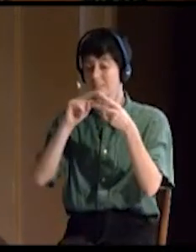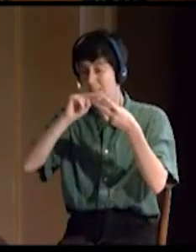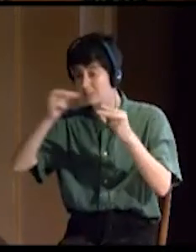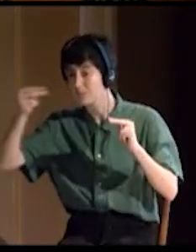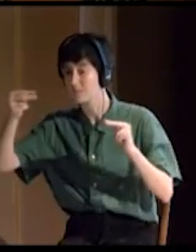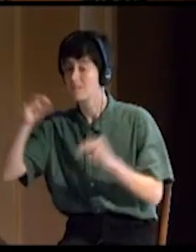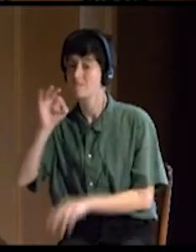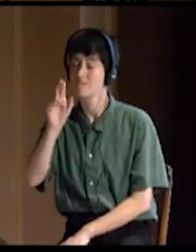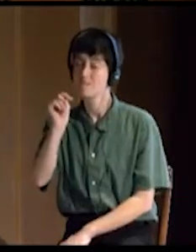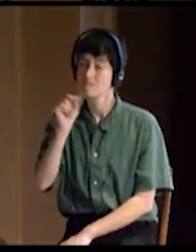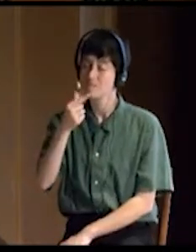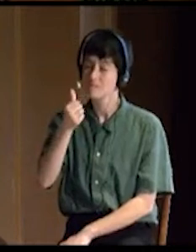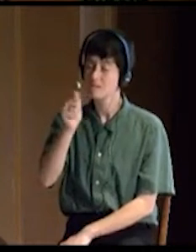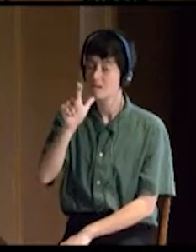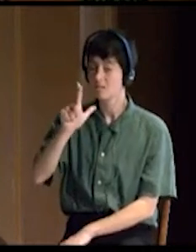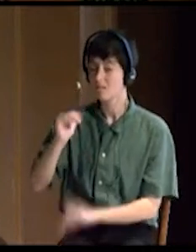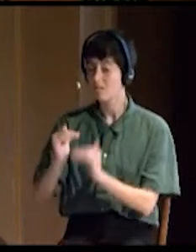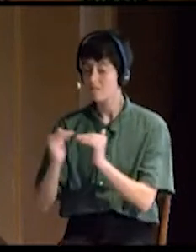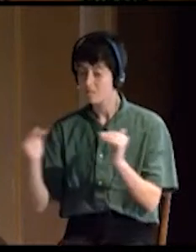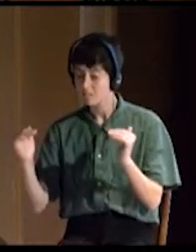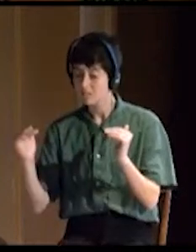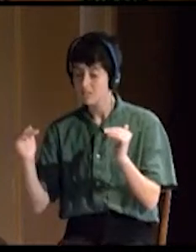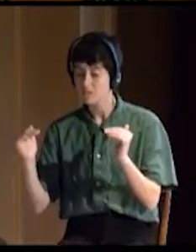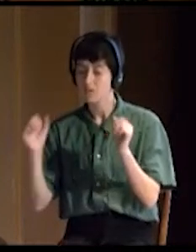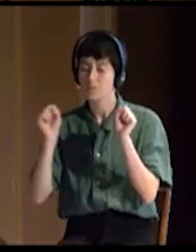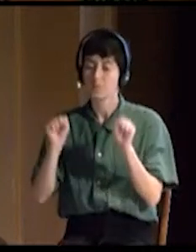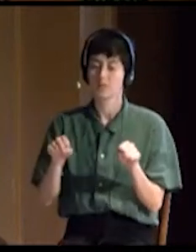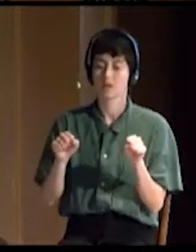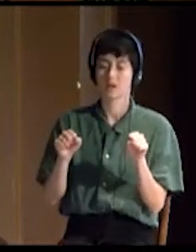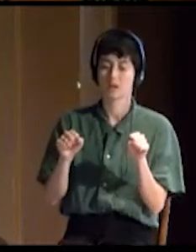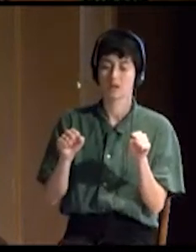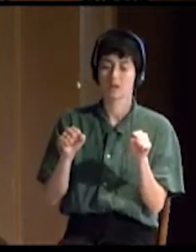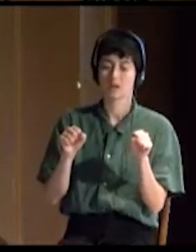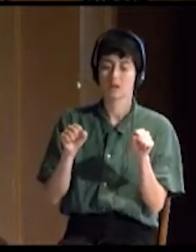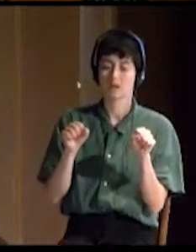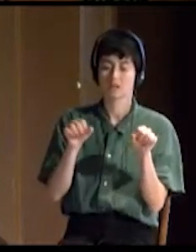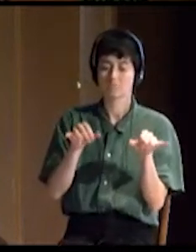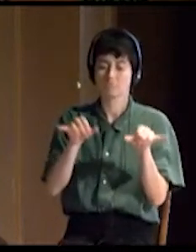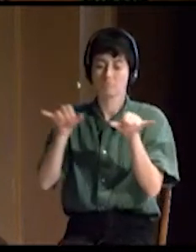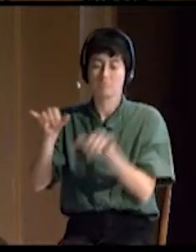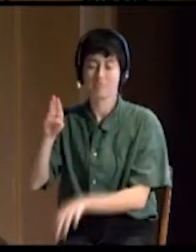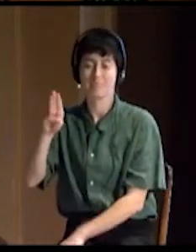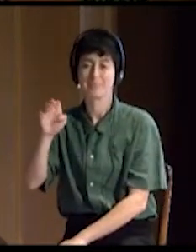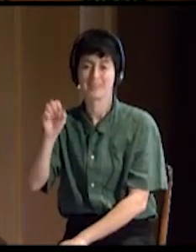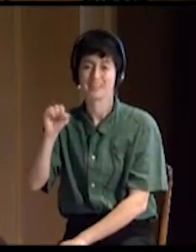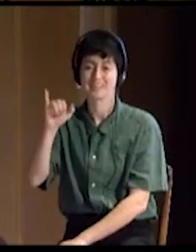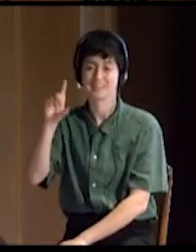at the Basidiomycota level. And now I'm going to call attention to a couple of these numbers.